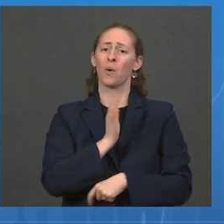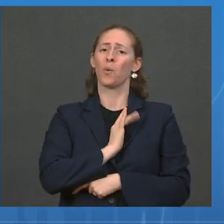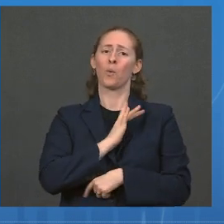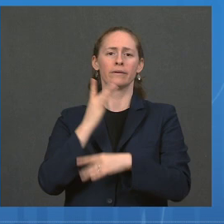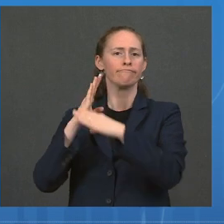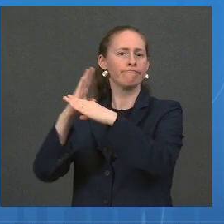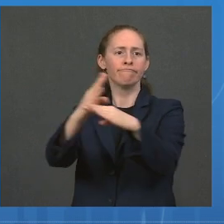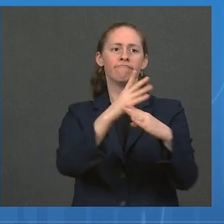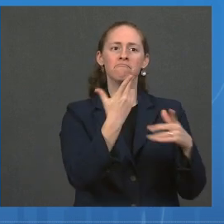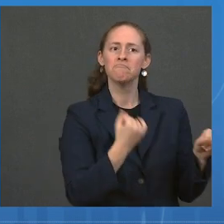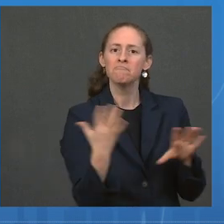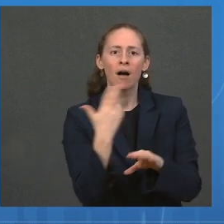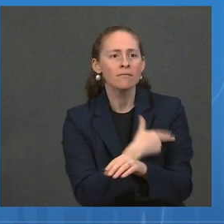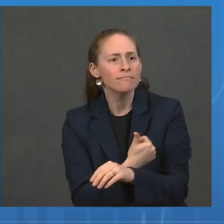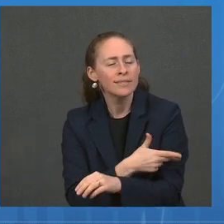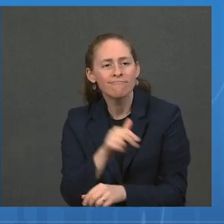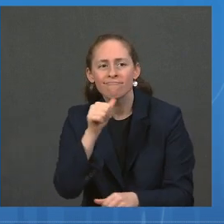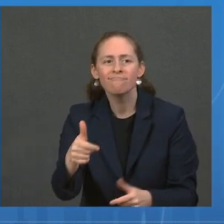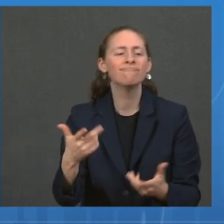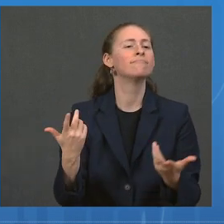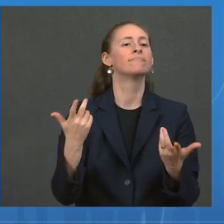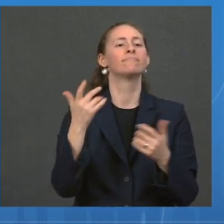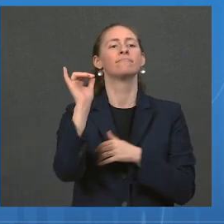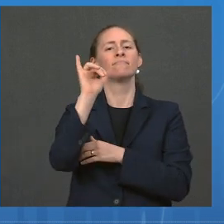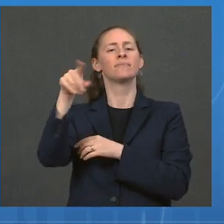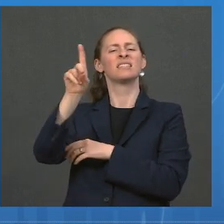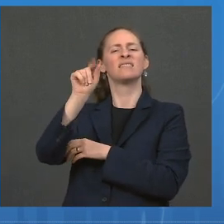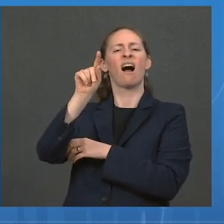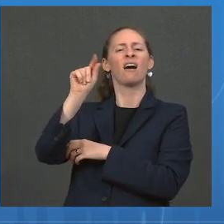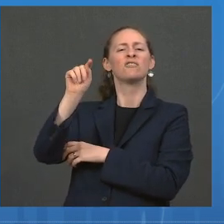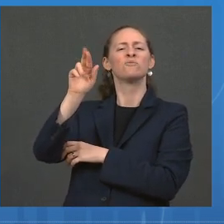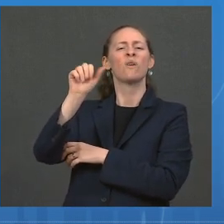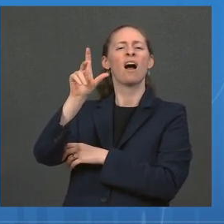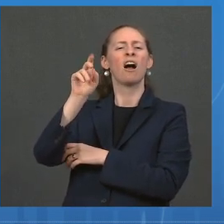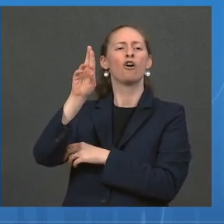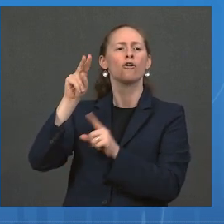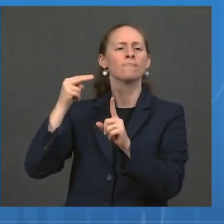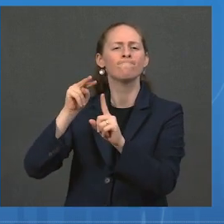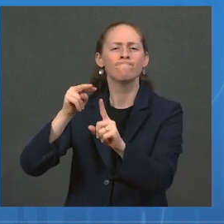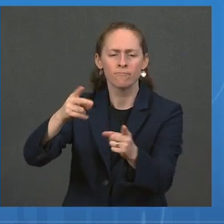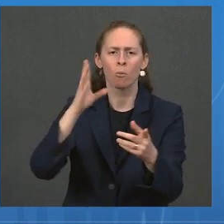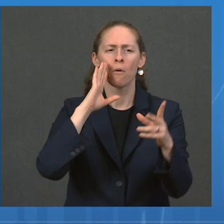we are also displaying the age-adjusted rates of COVID-19-associated hospitalizations